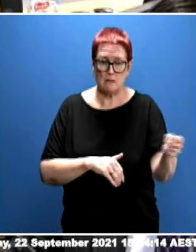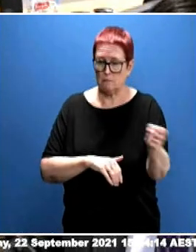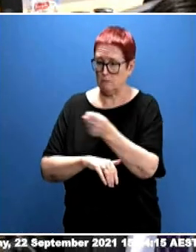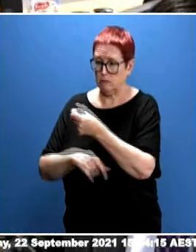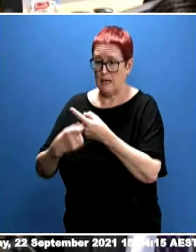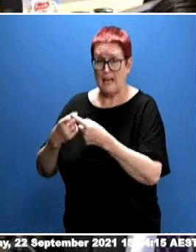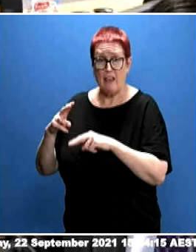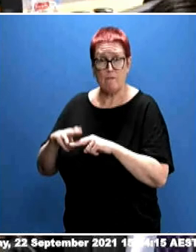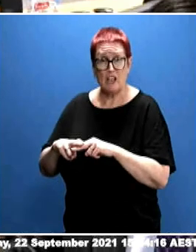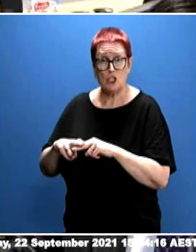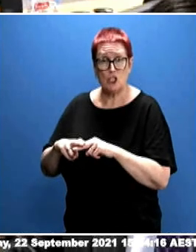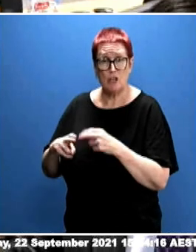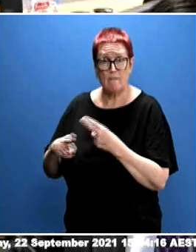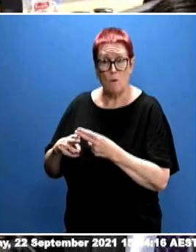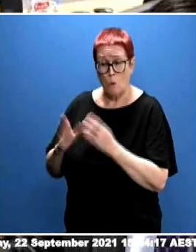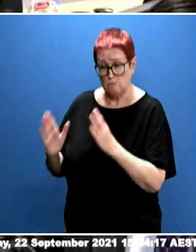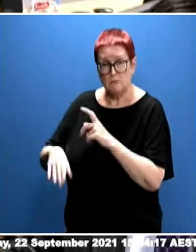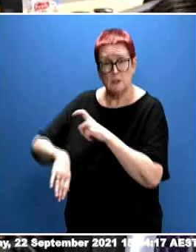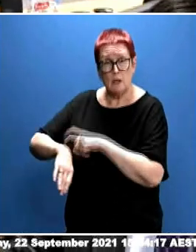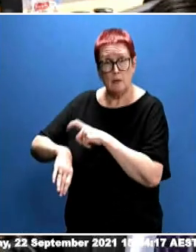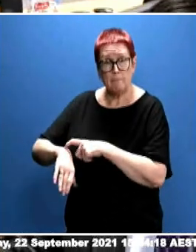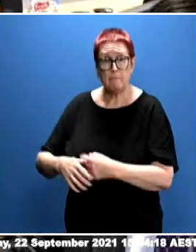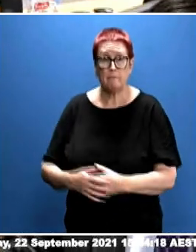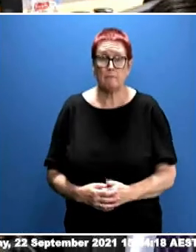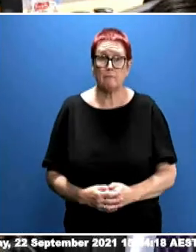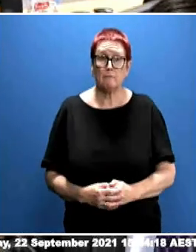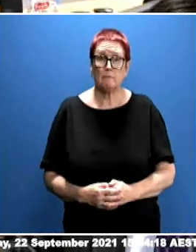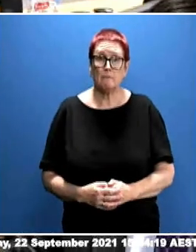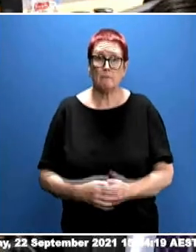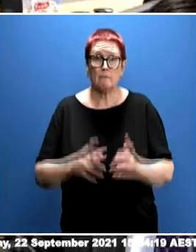for the period of time that the Department considers appropriate,